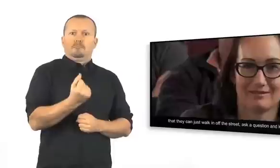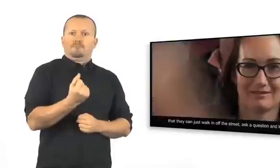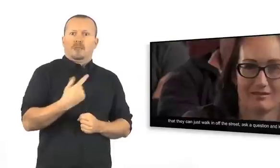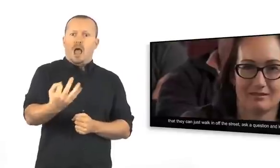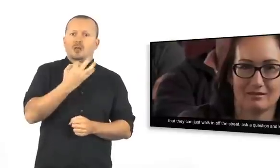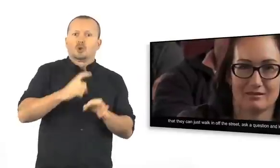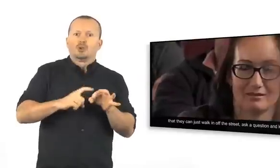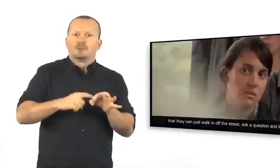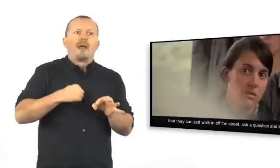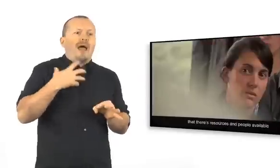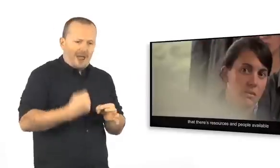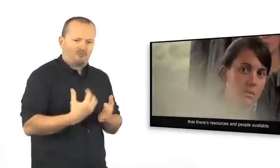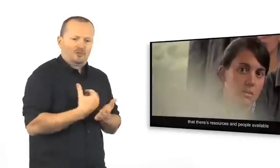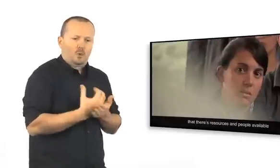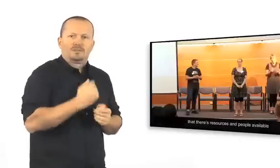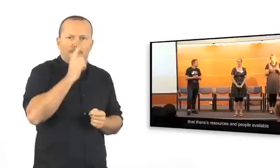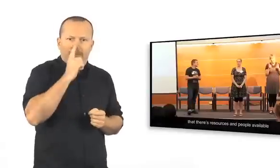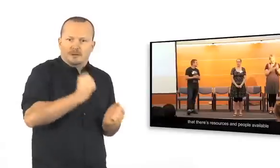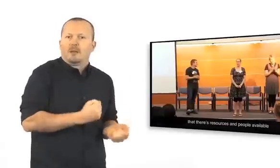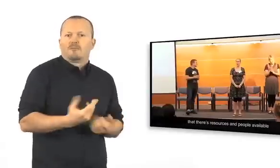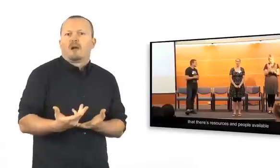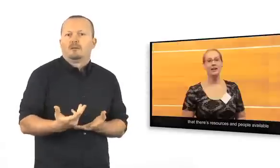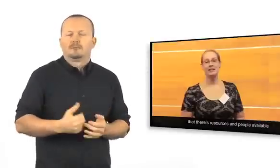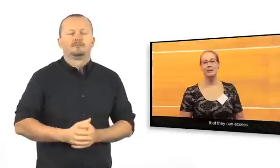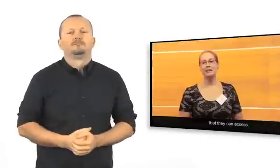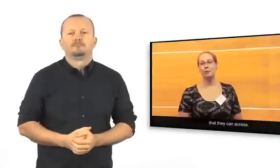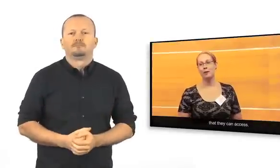in off the street, ask a question and know that there’s resources and people available that they can access.